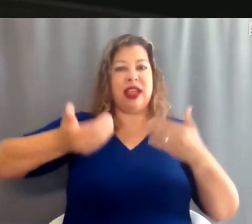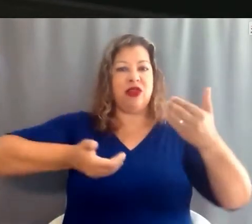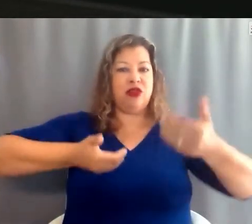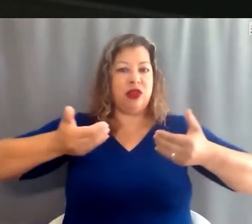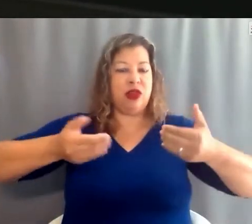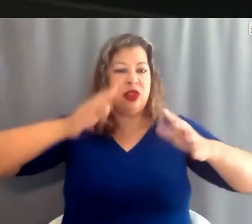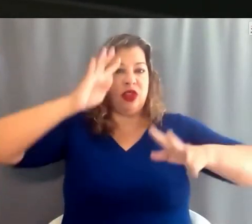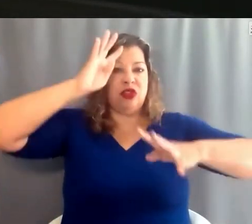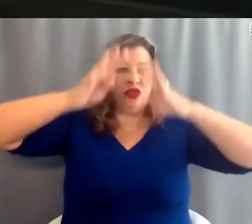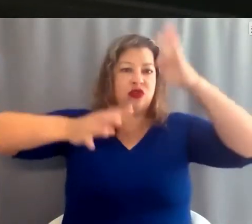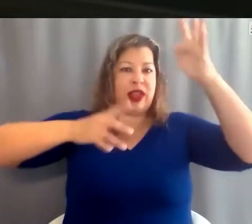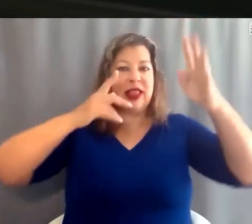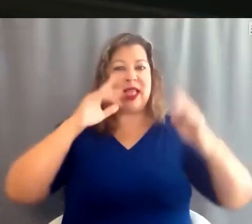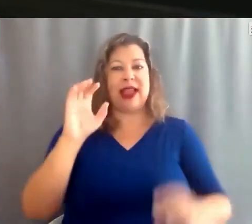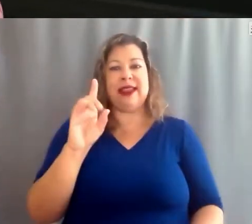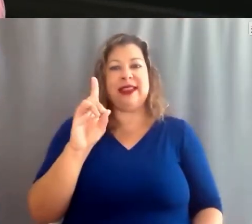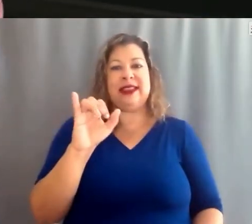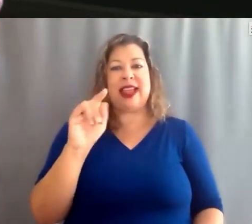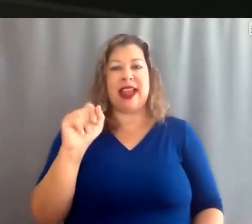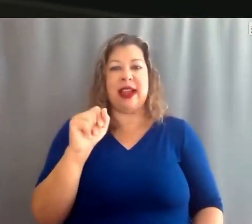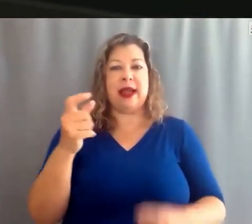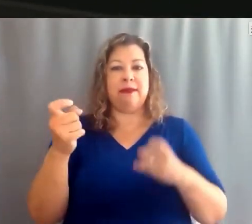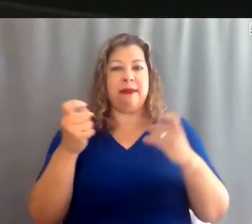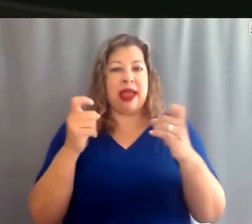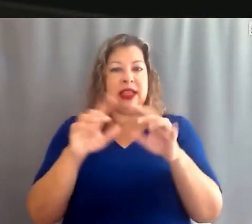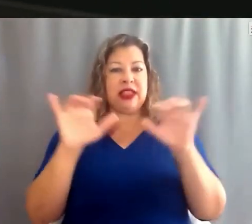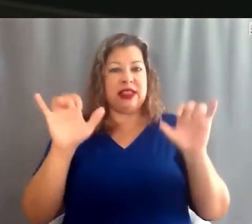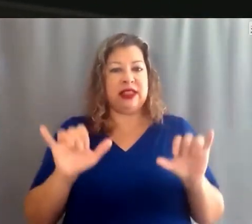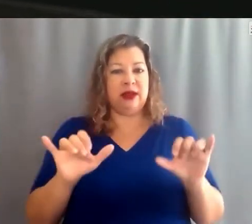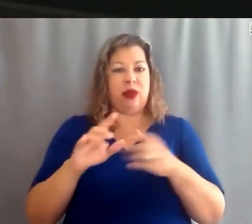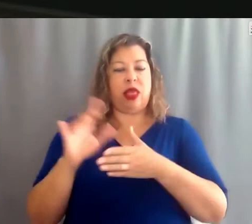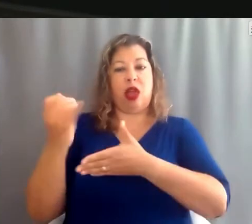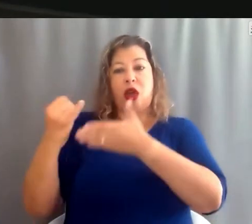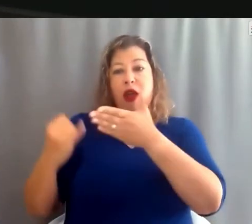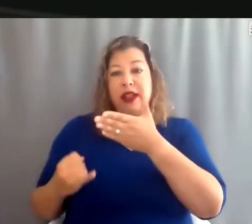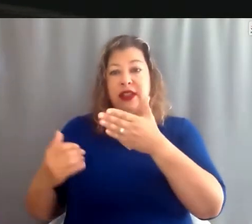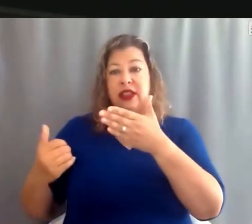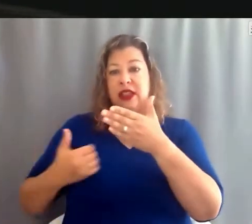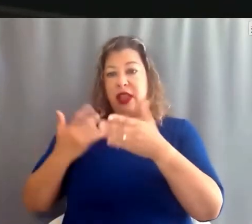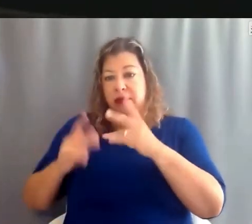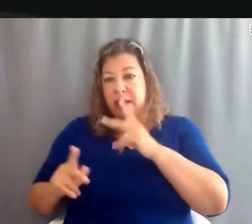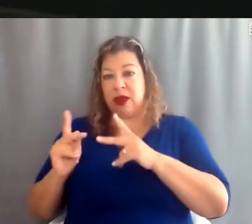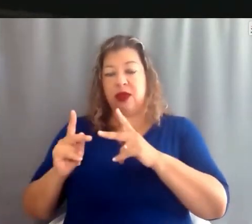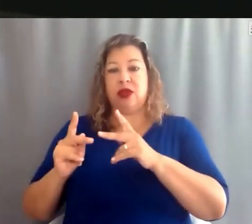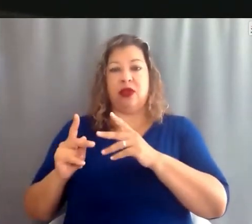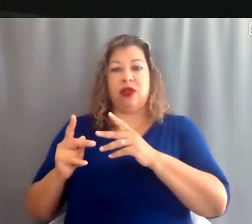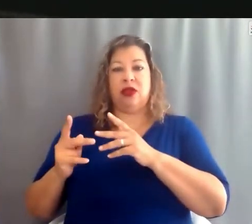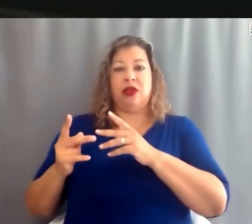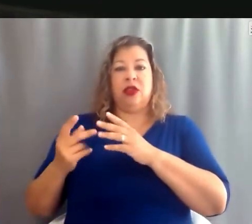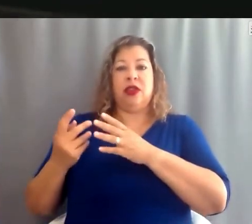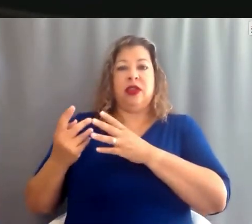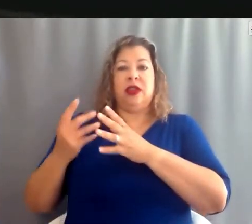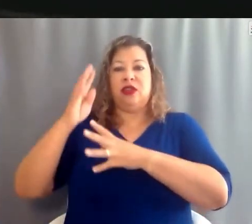That has artists, as well as young people, curating, creating, collecting, defining what they want to see